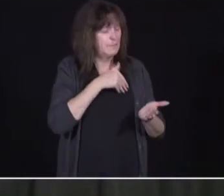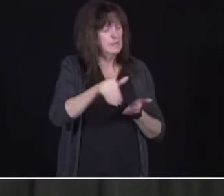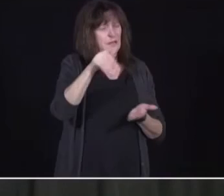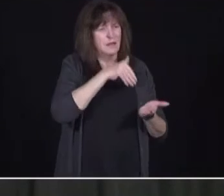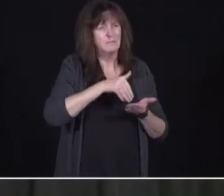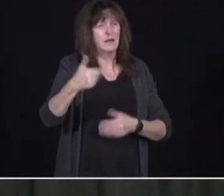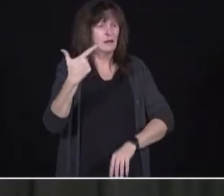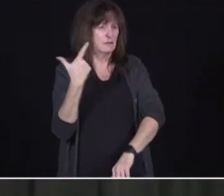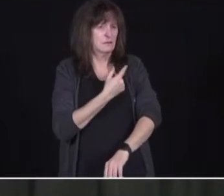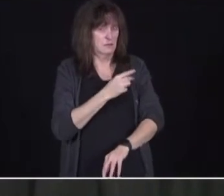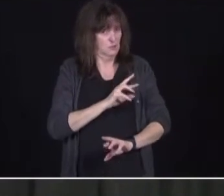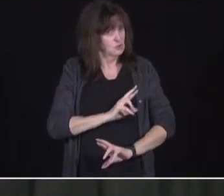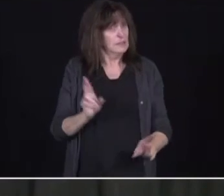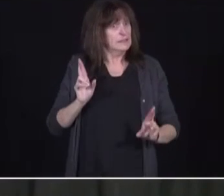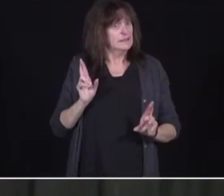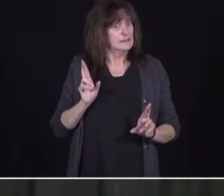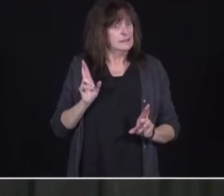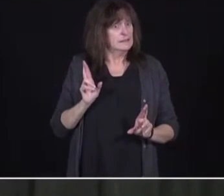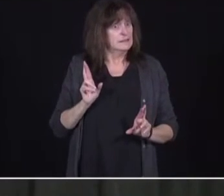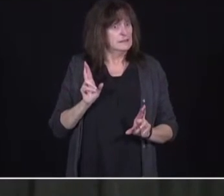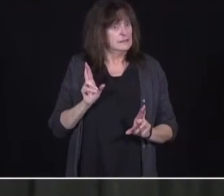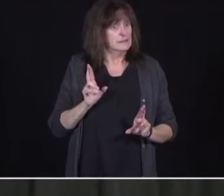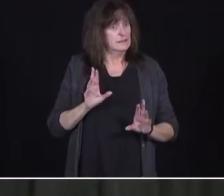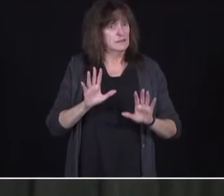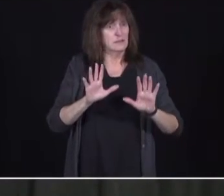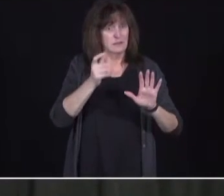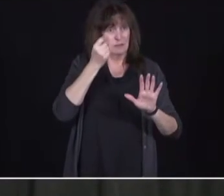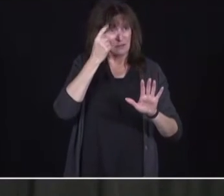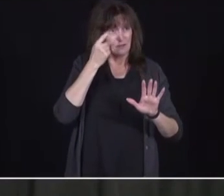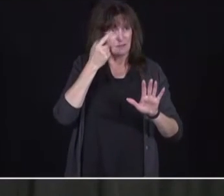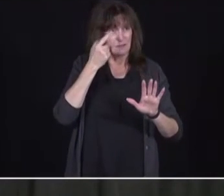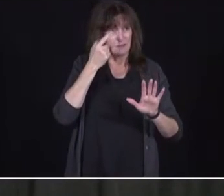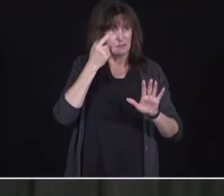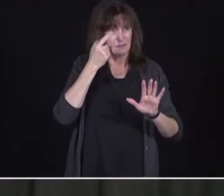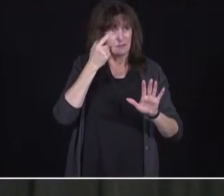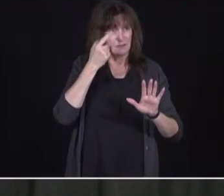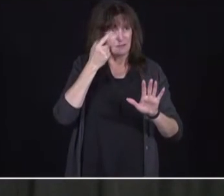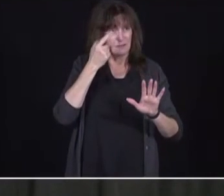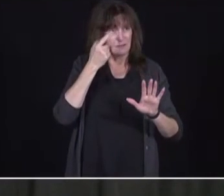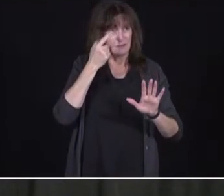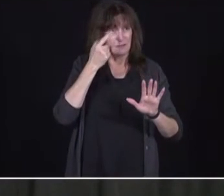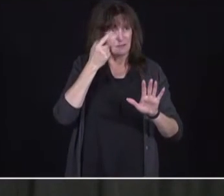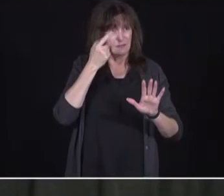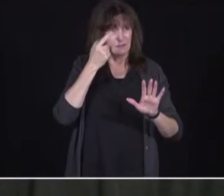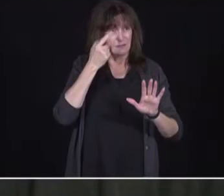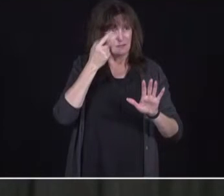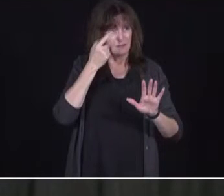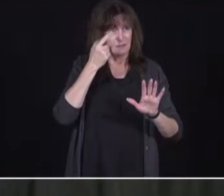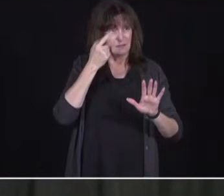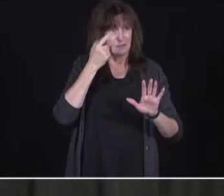We just need everyone to stay strong a little